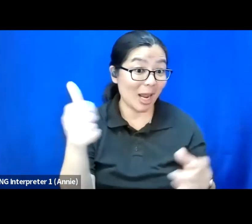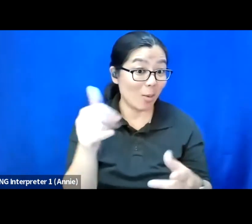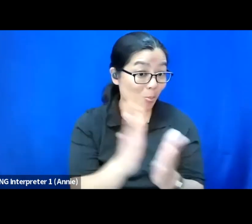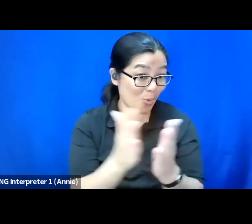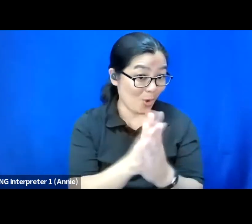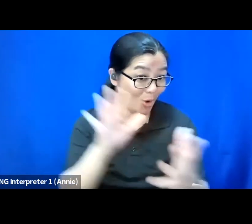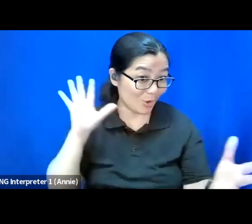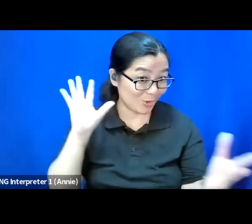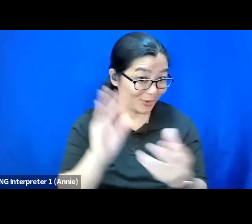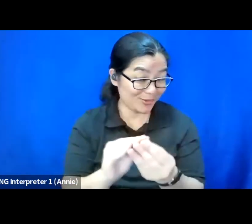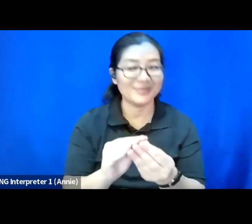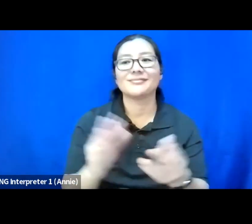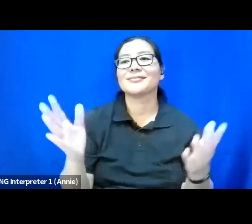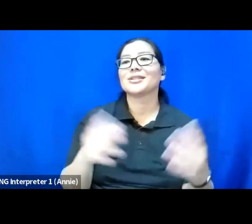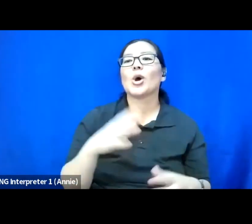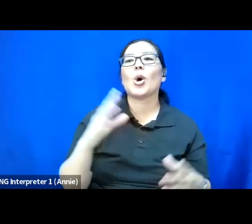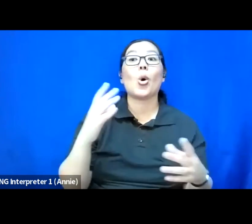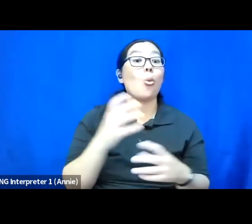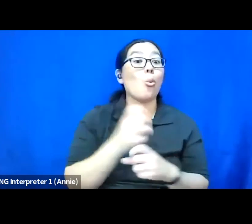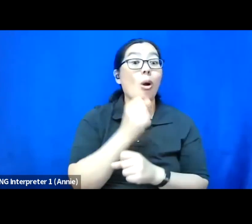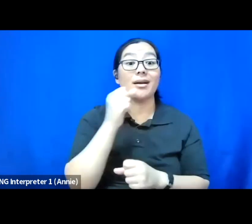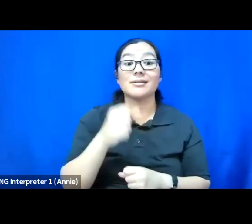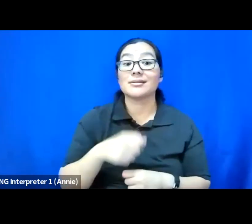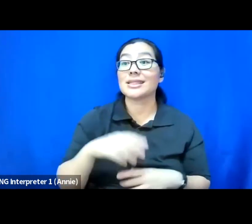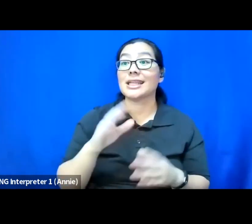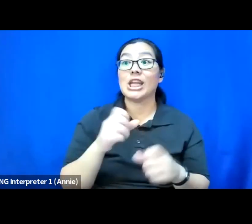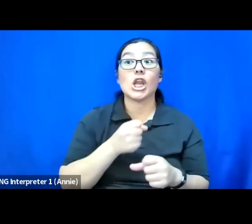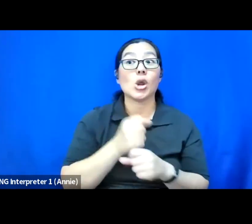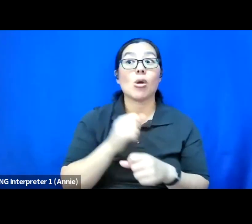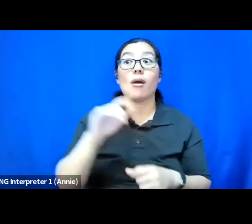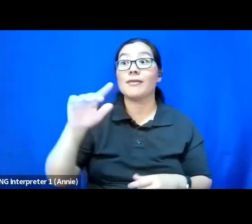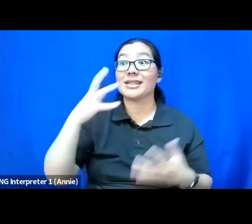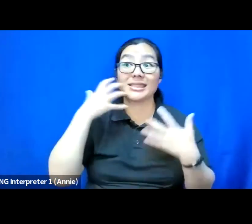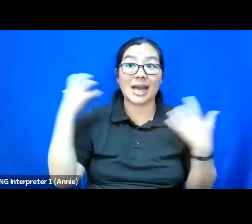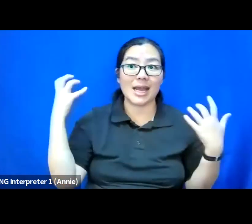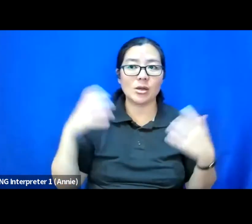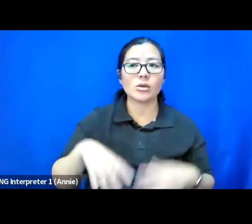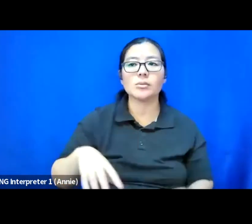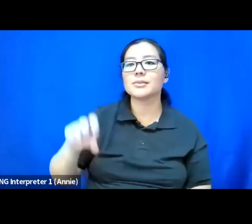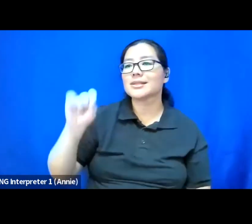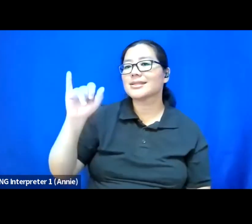and that name I missed was Kathleen Mosack. [assumed spellings] Apologies there.